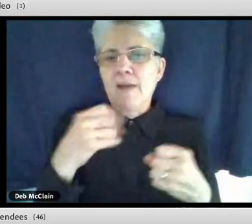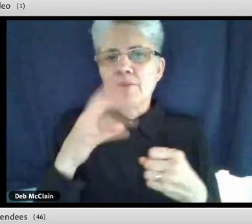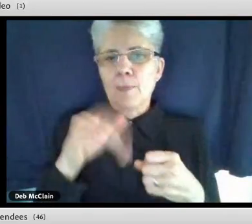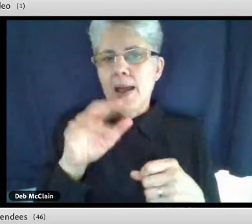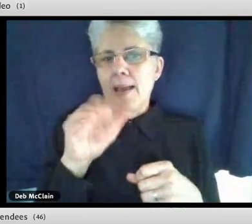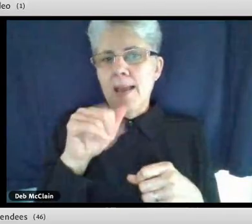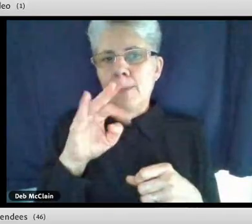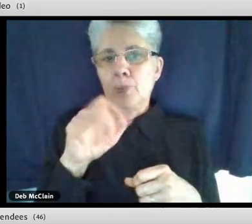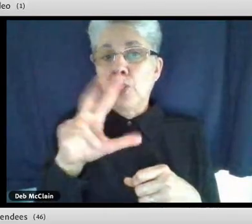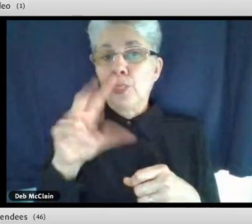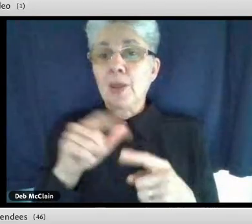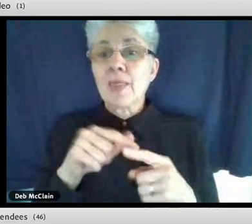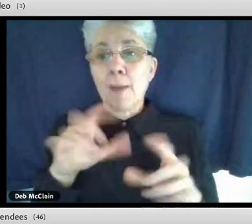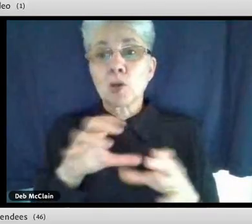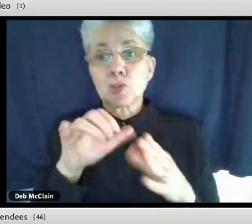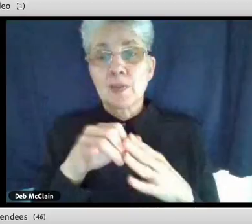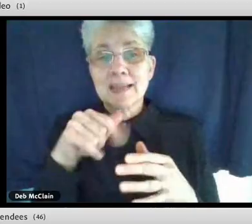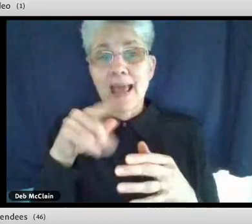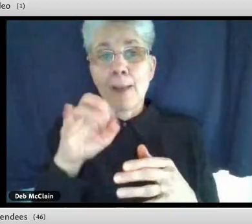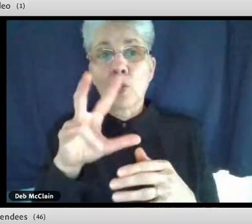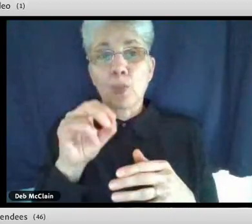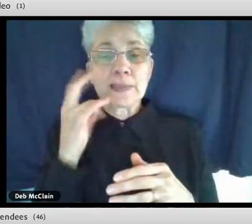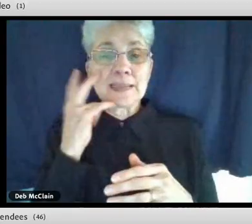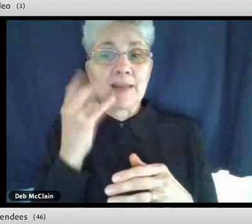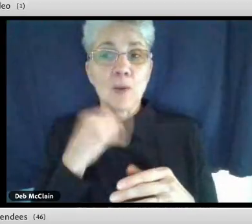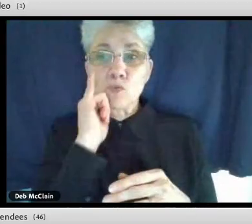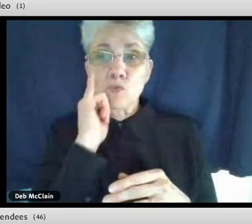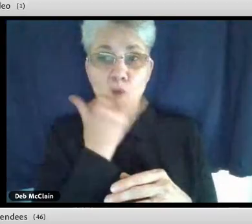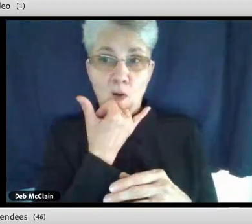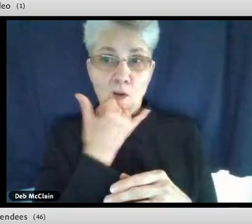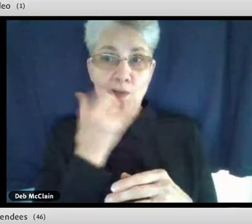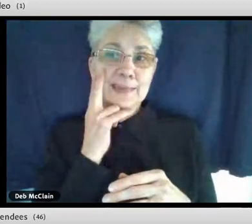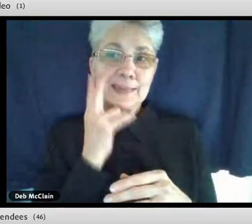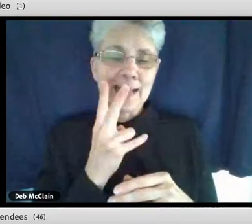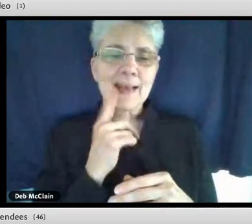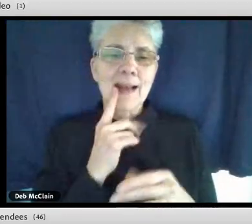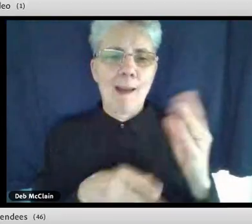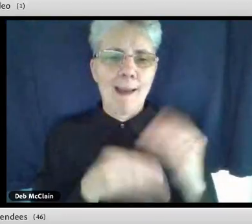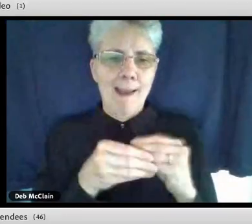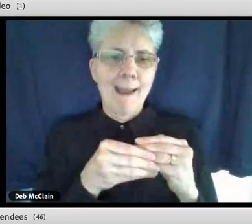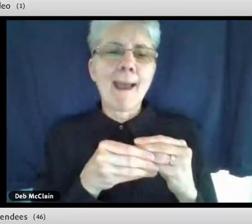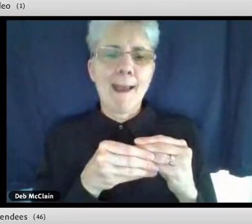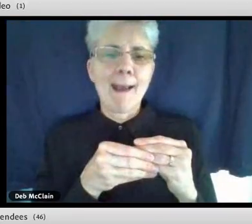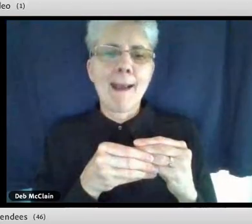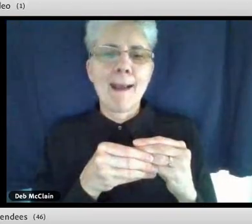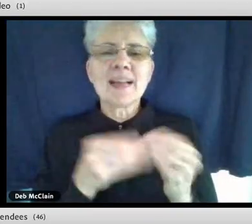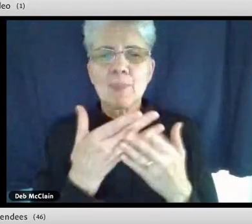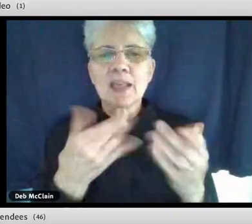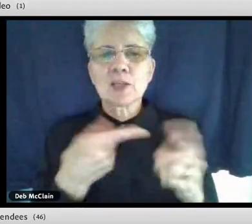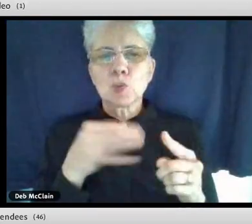and I'm going to add some stuff to it, to this presentation, so I just don't know. It's too early to say, I think.